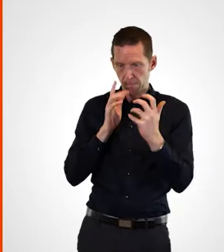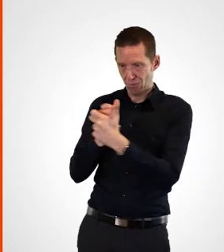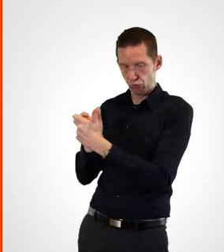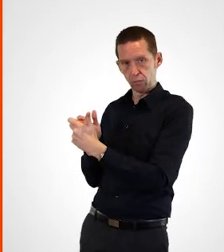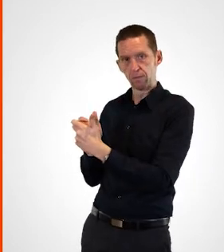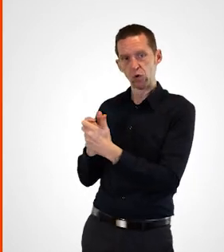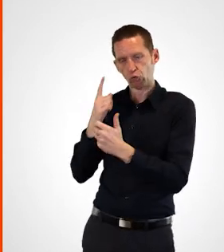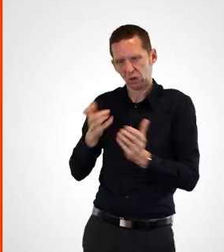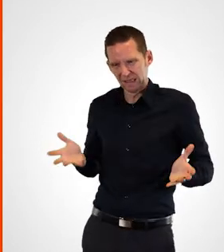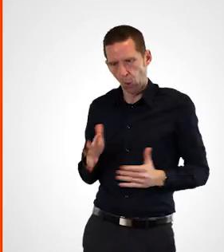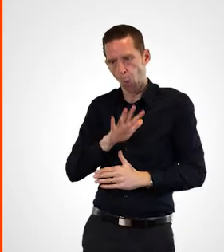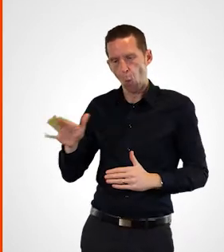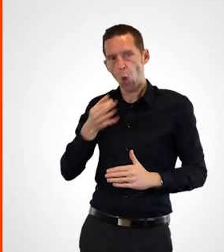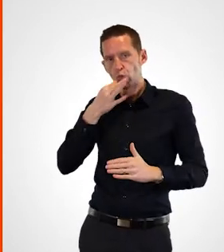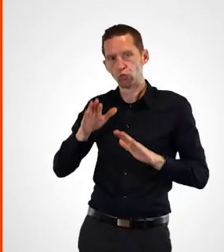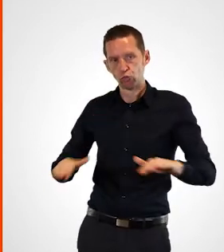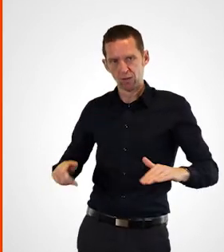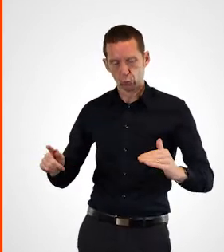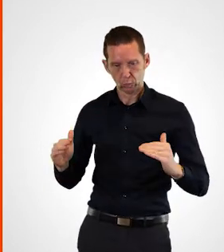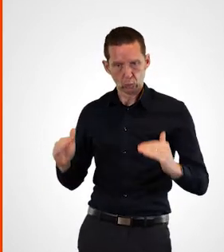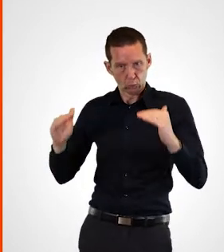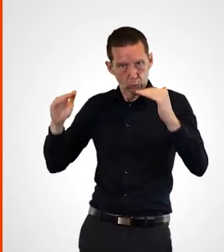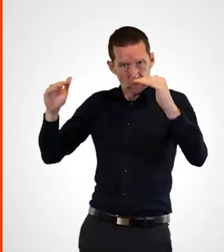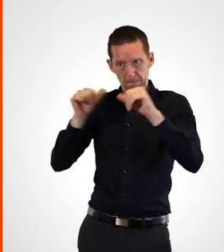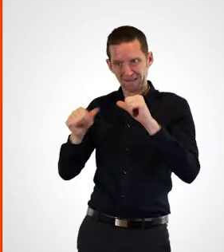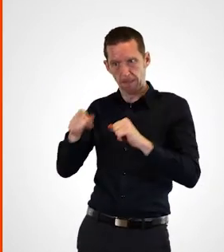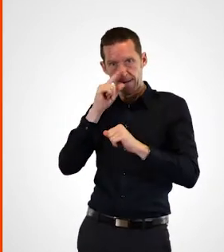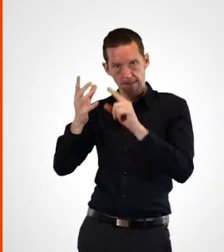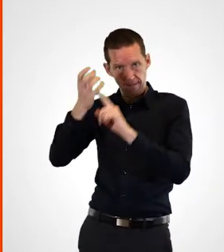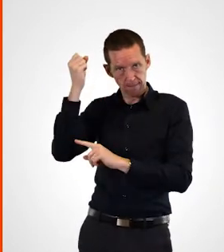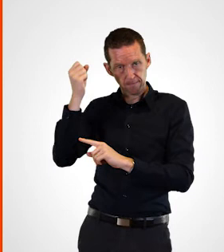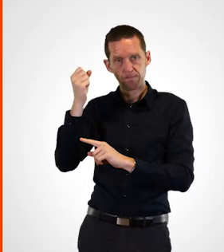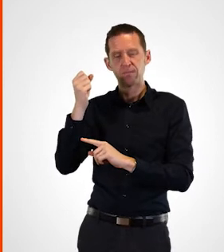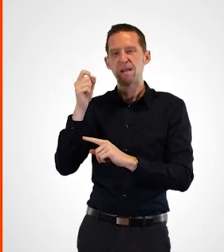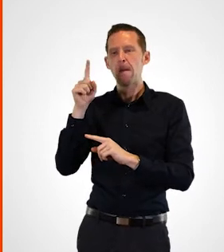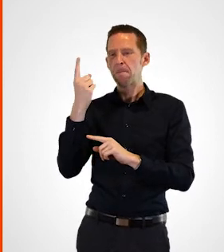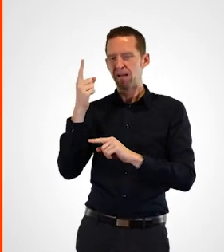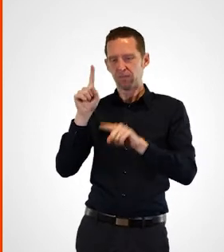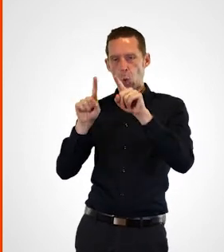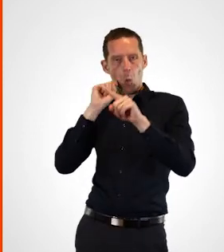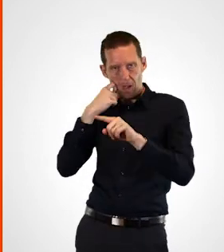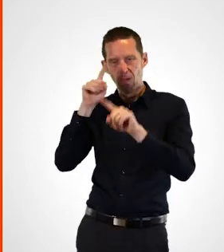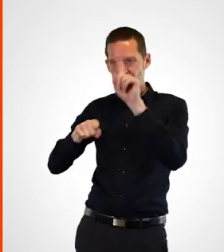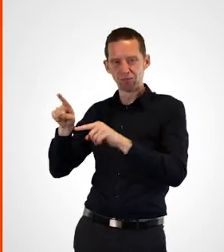taking every child as far as they can go recognising that the end points vary even for a population of hearing children.